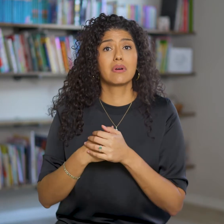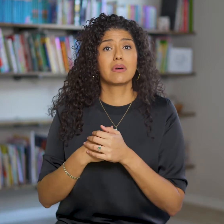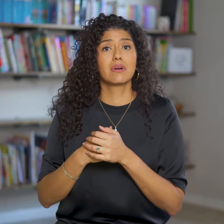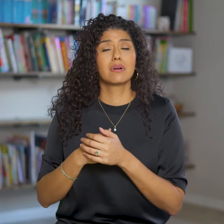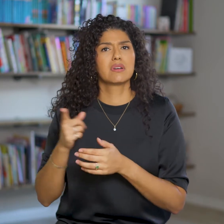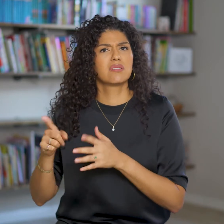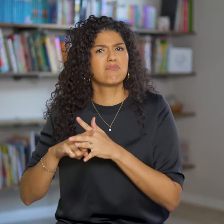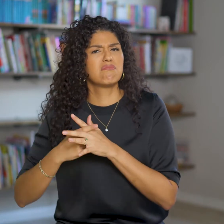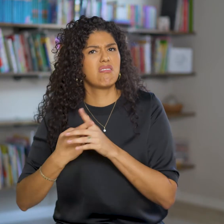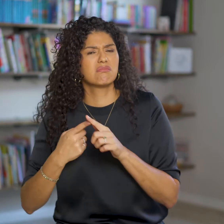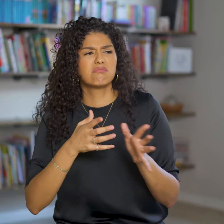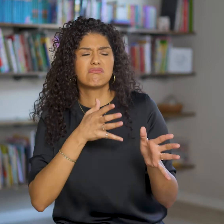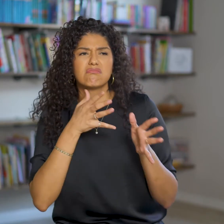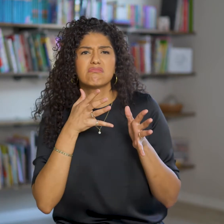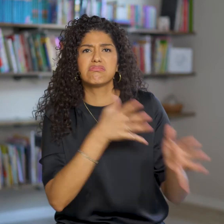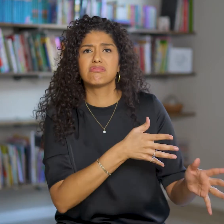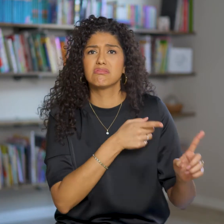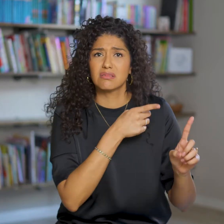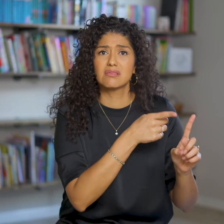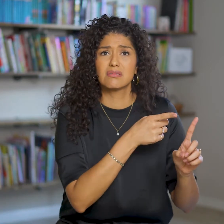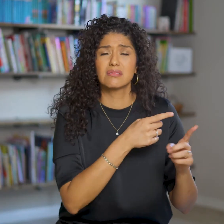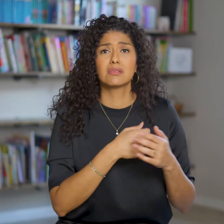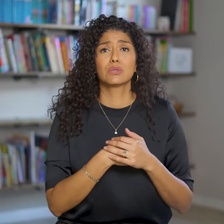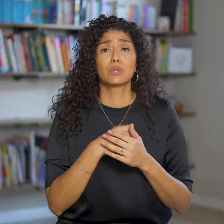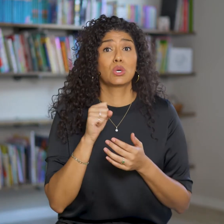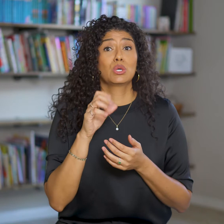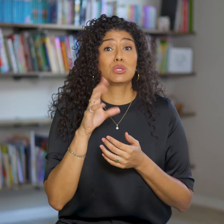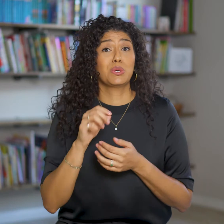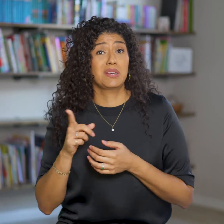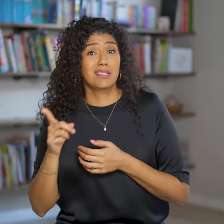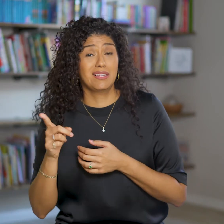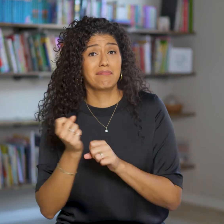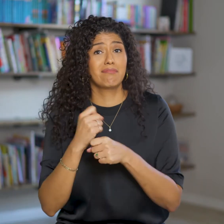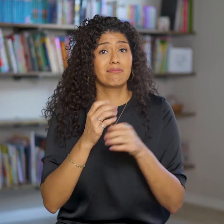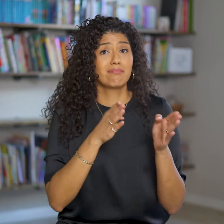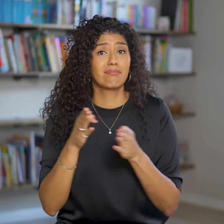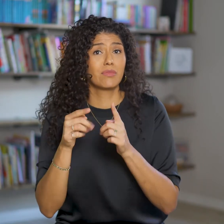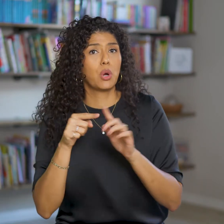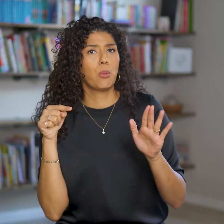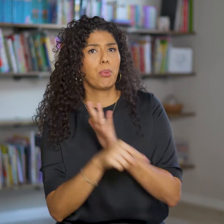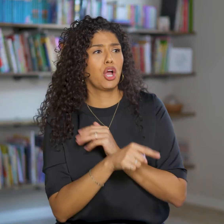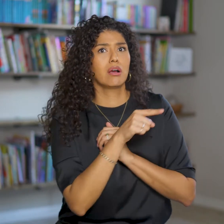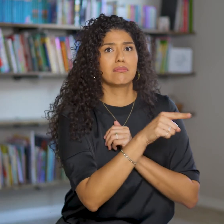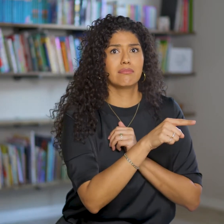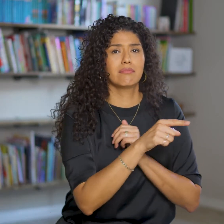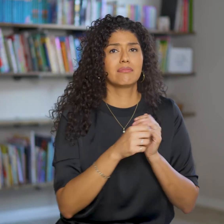and he begins to hate Amnon, so he hatches a plan to murder him.